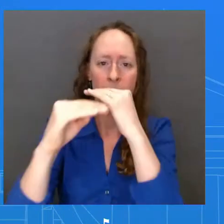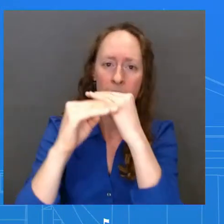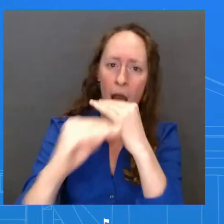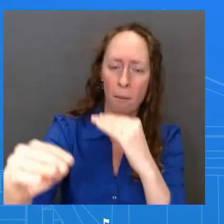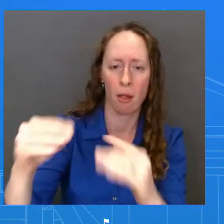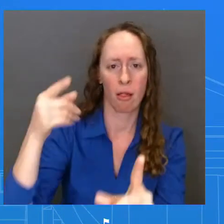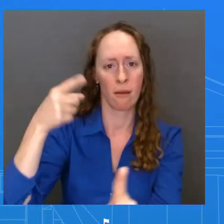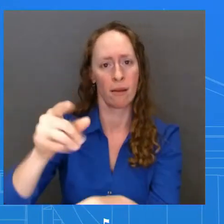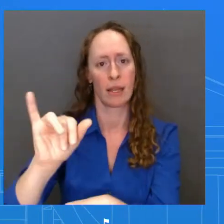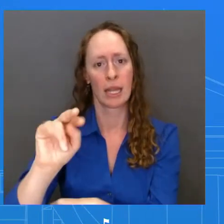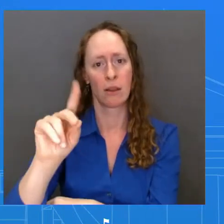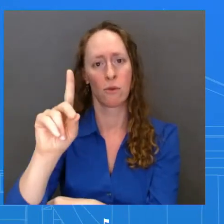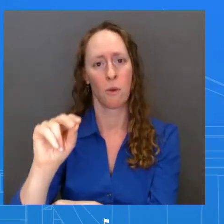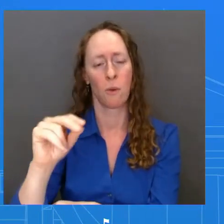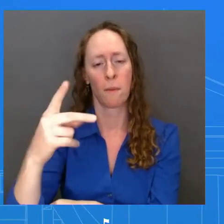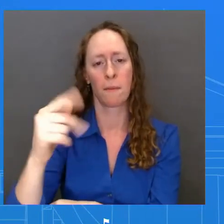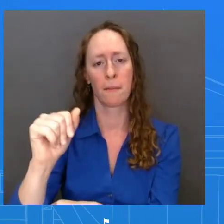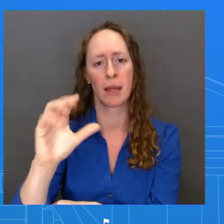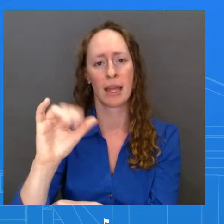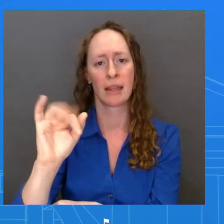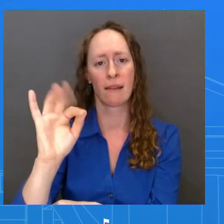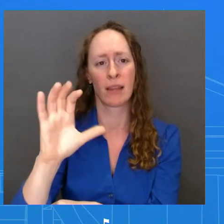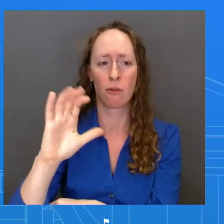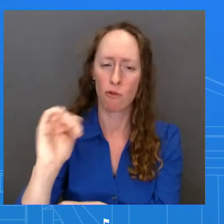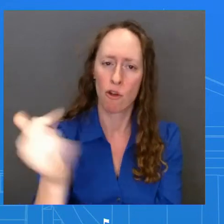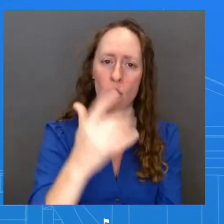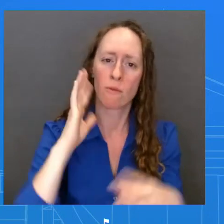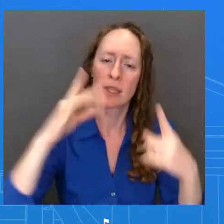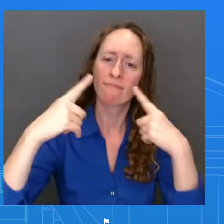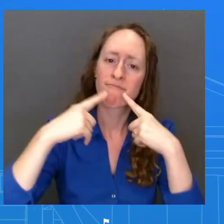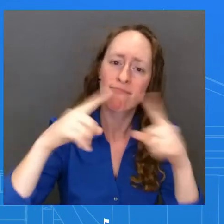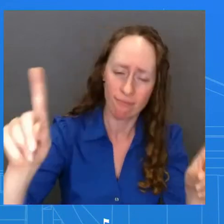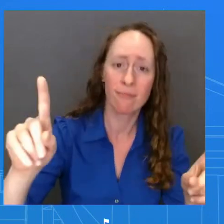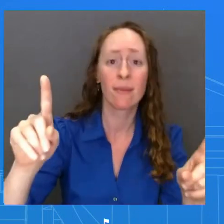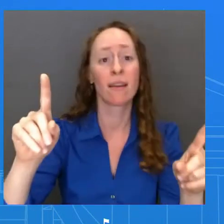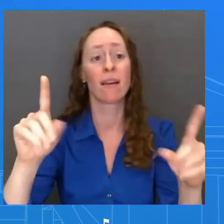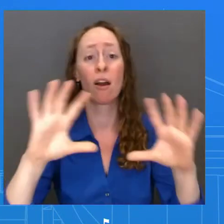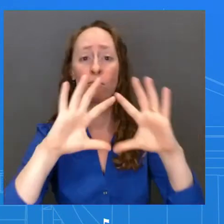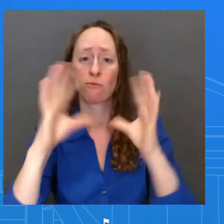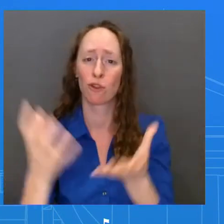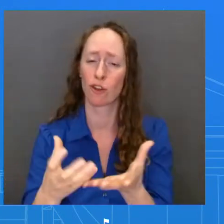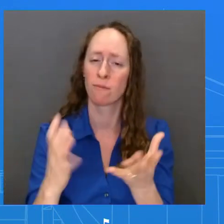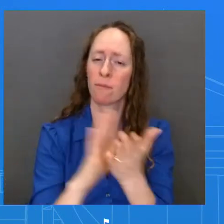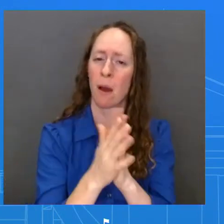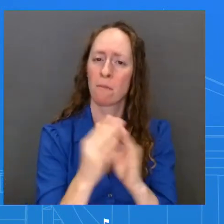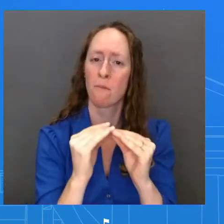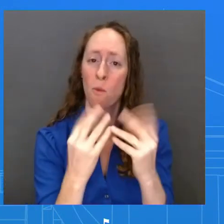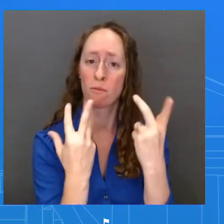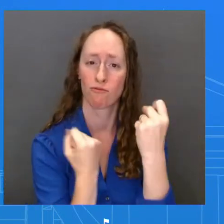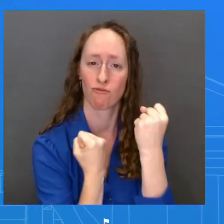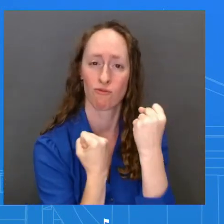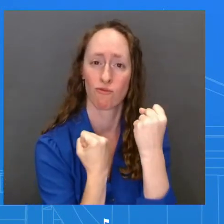for President Yoon, for Prime Minister Kishida, and for all of the teams that have done so much work to get us to this point